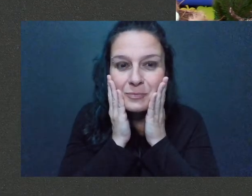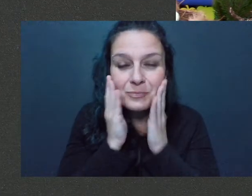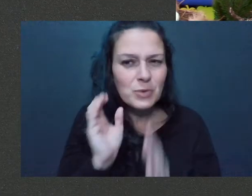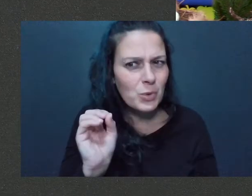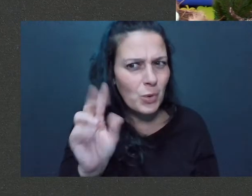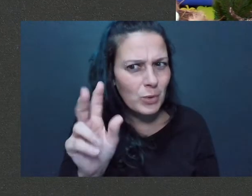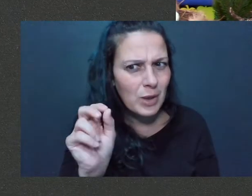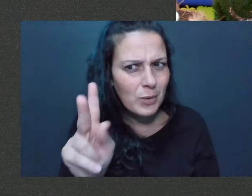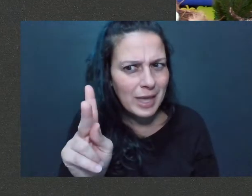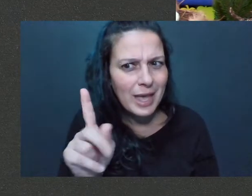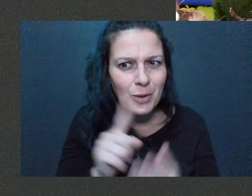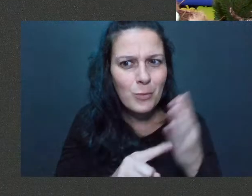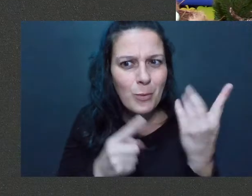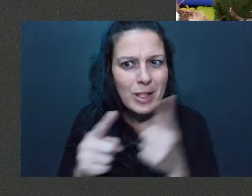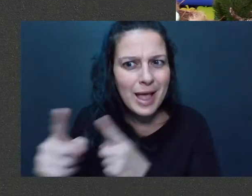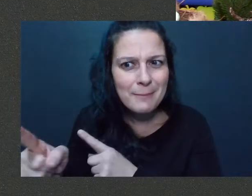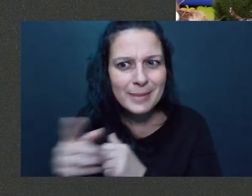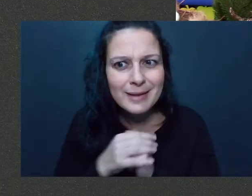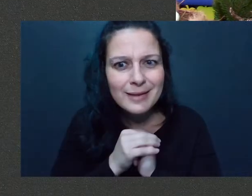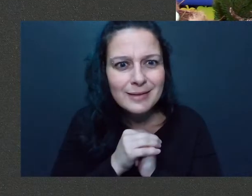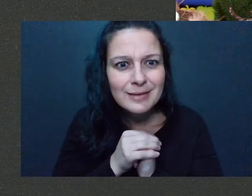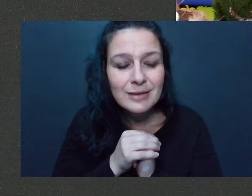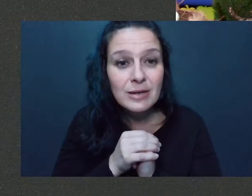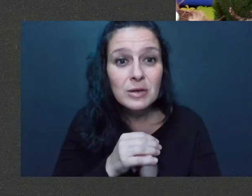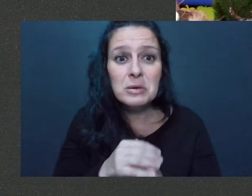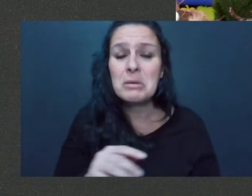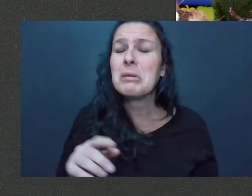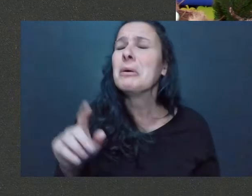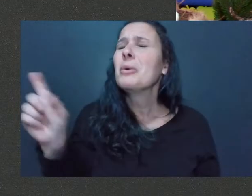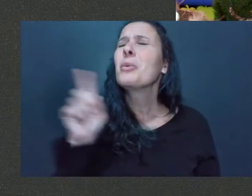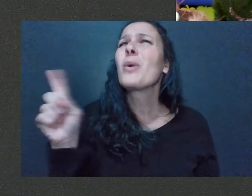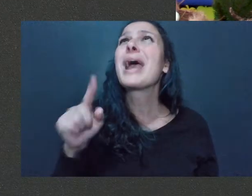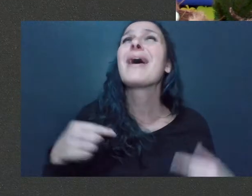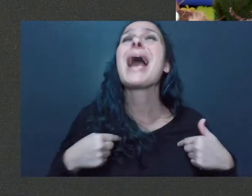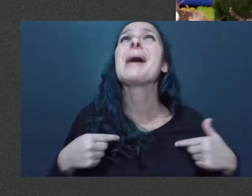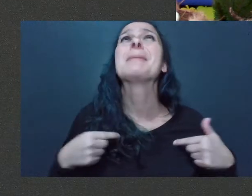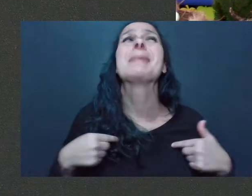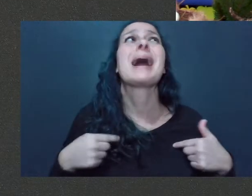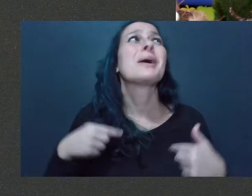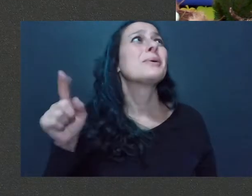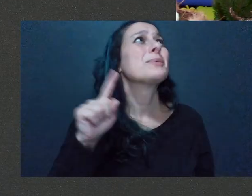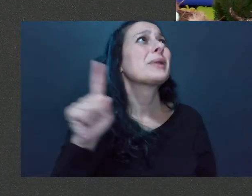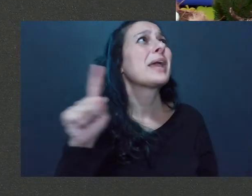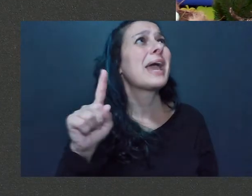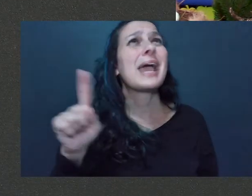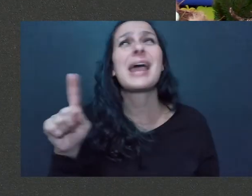Okay, okay. "Where am I?" said the baby bird.